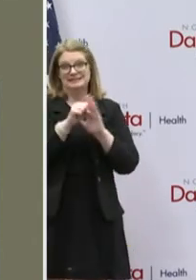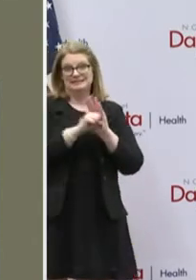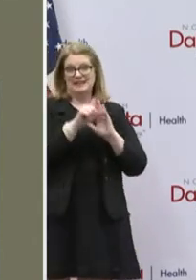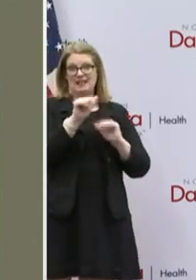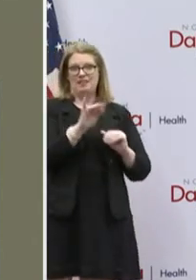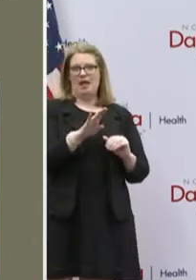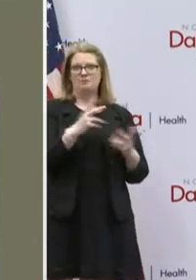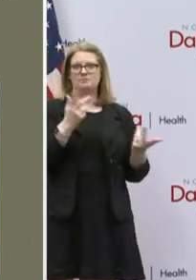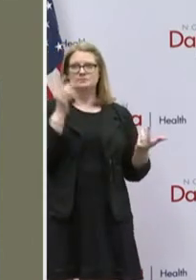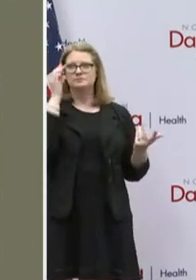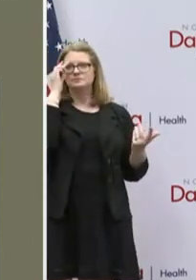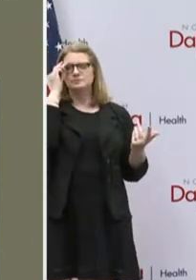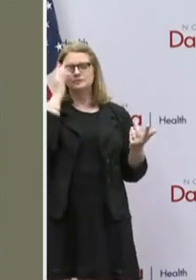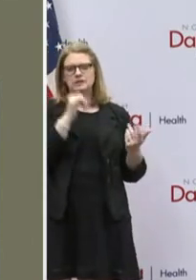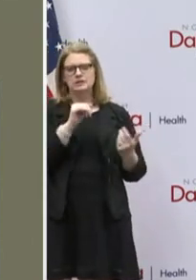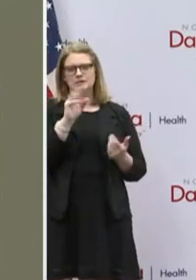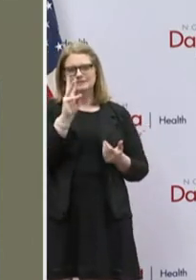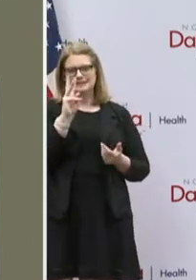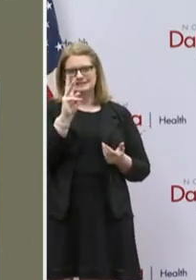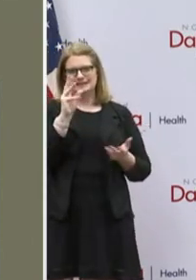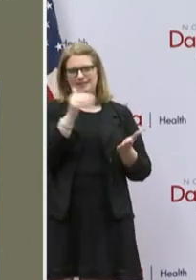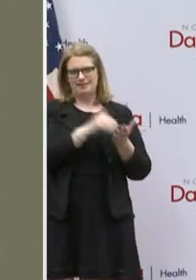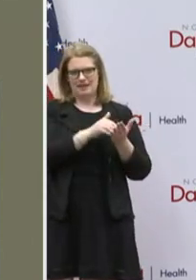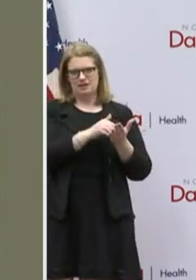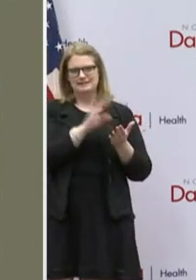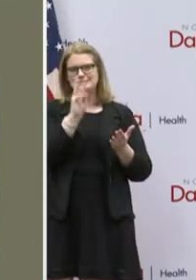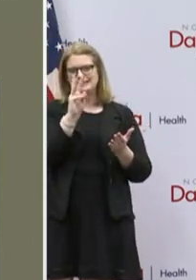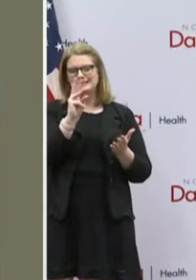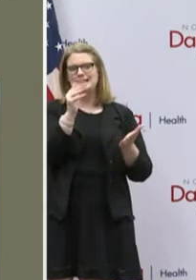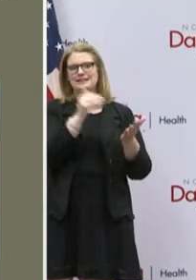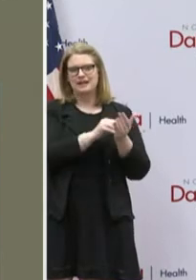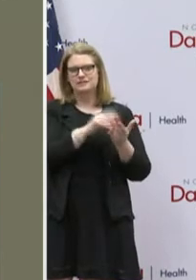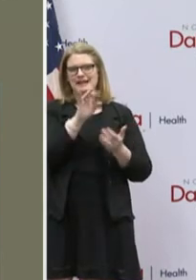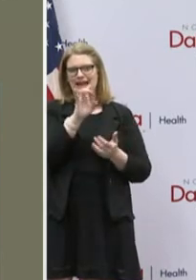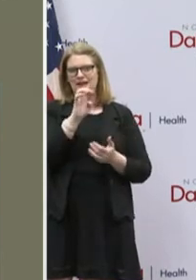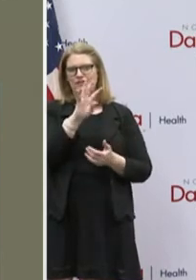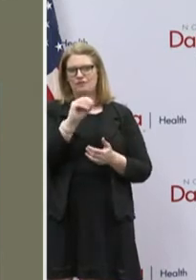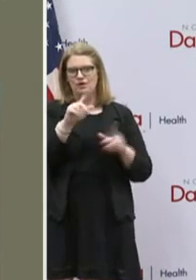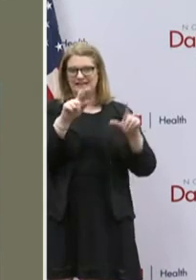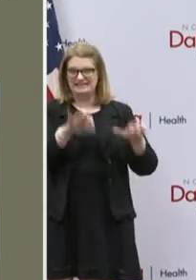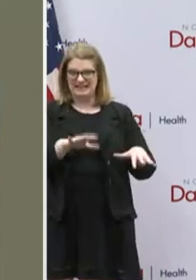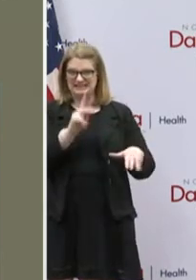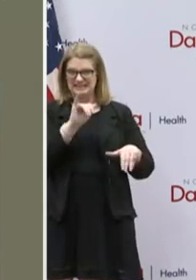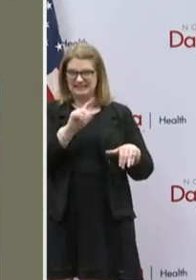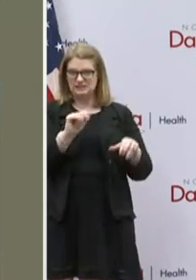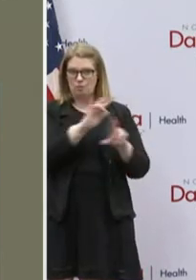THIS MORNING, IT WAS IDENTIFIED THAT JUST AT THE STATE LAB